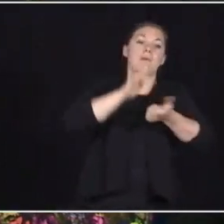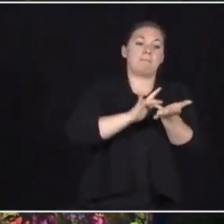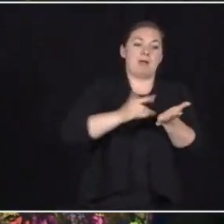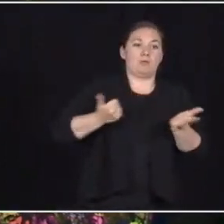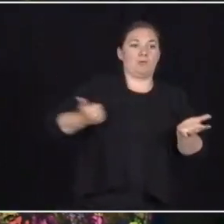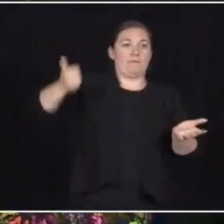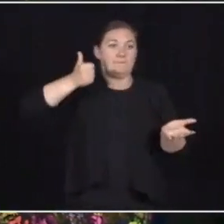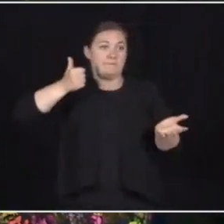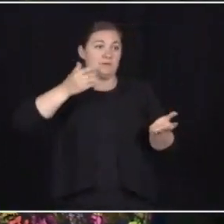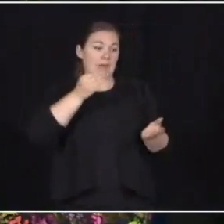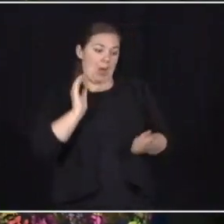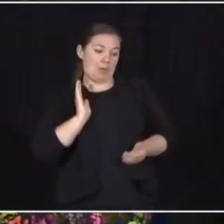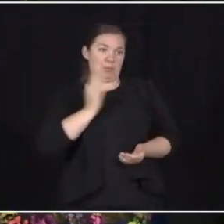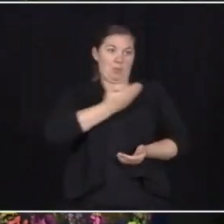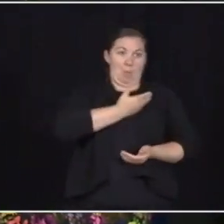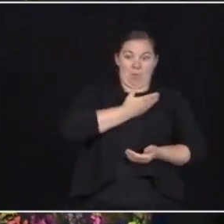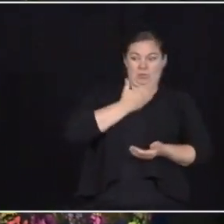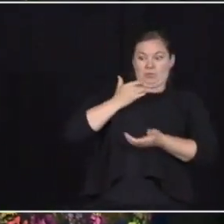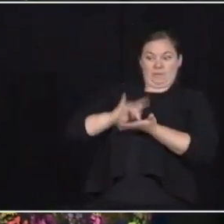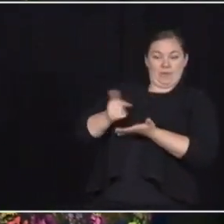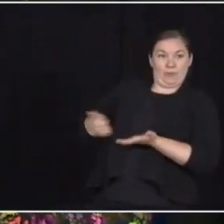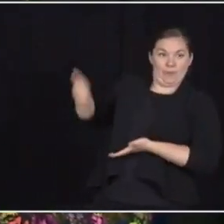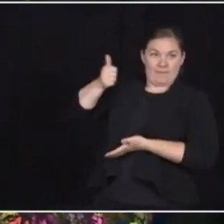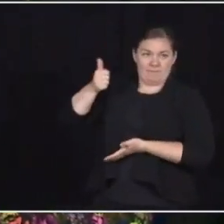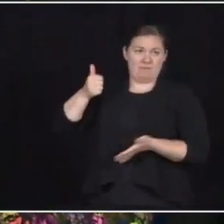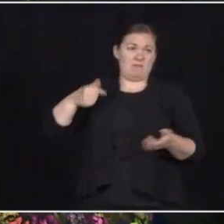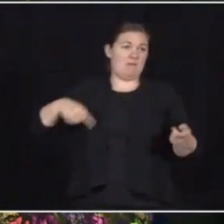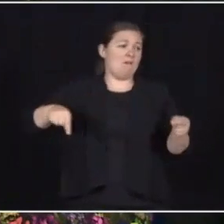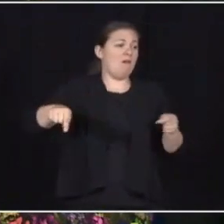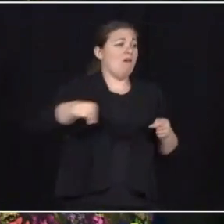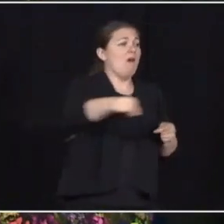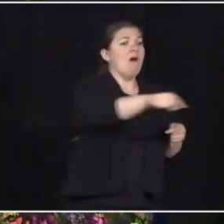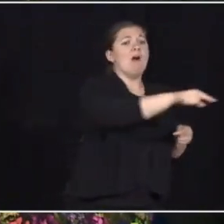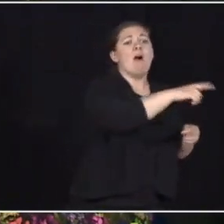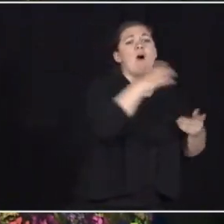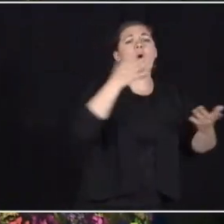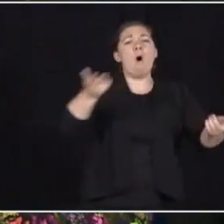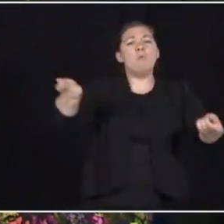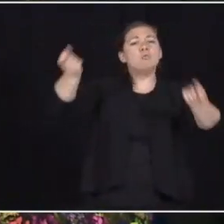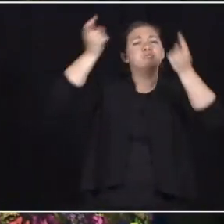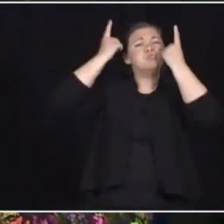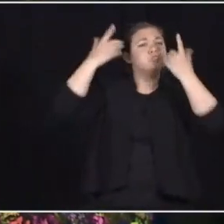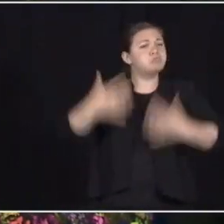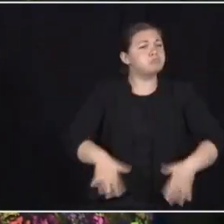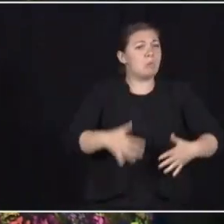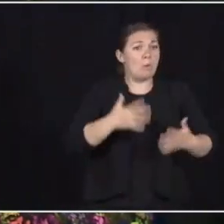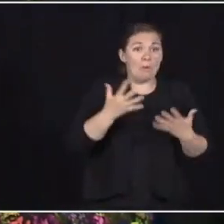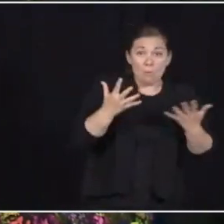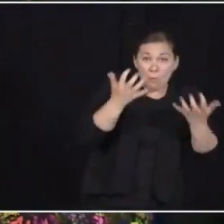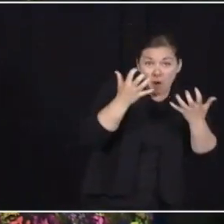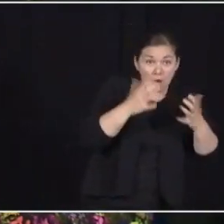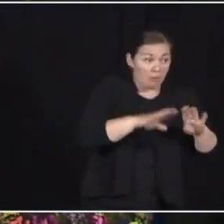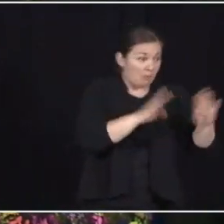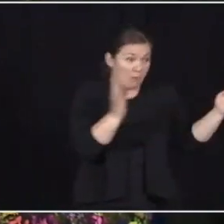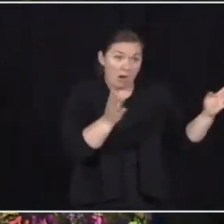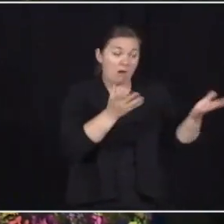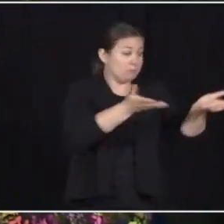That's right we listen to the local chief medical officer as well as our chief medical officer. But they understand articles to try and get